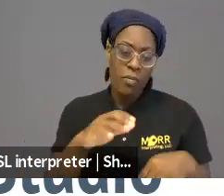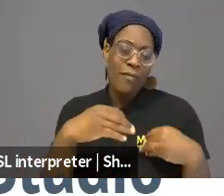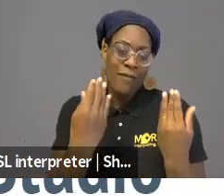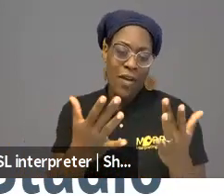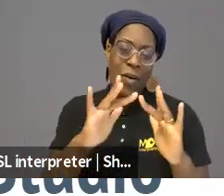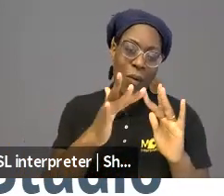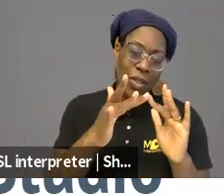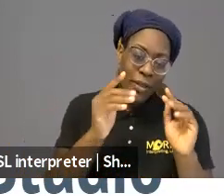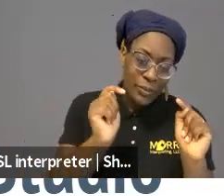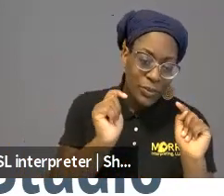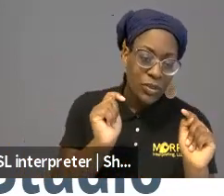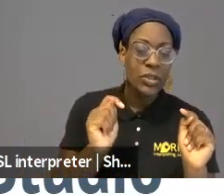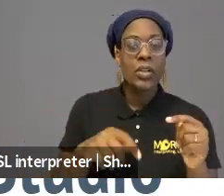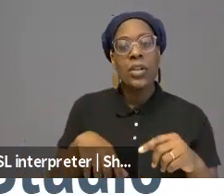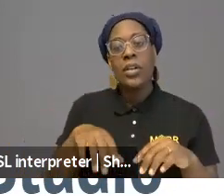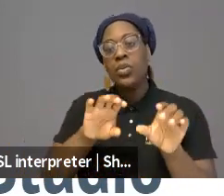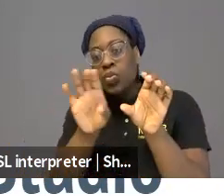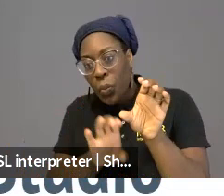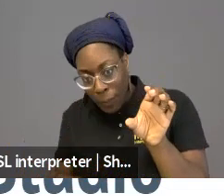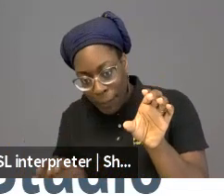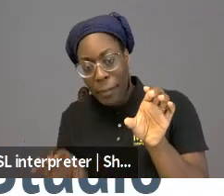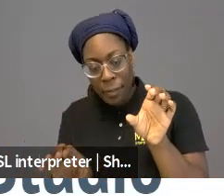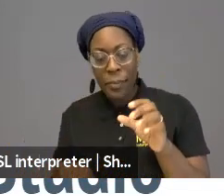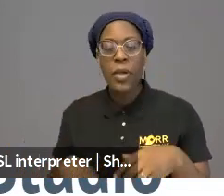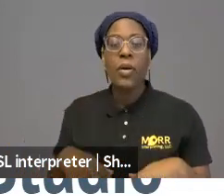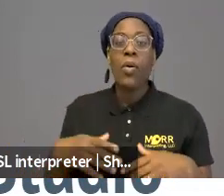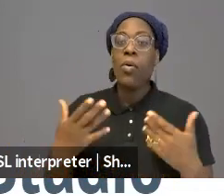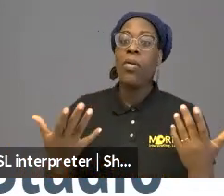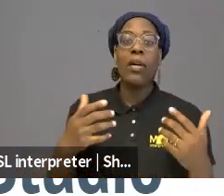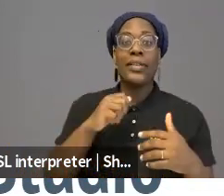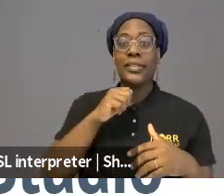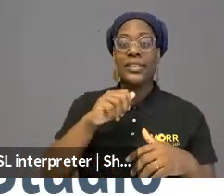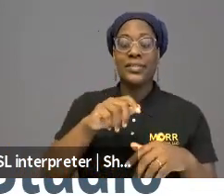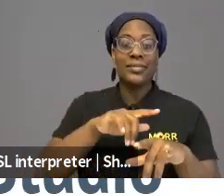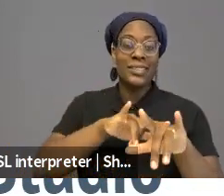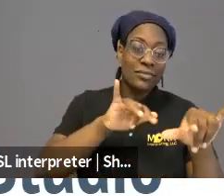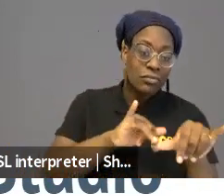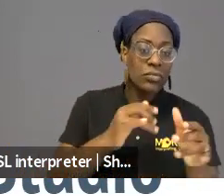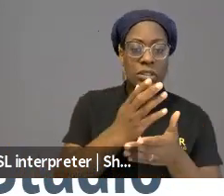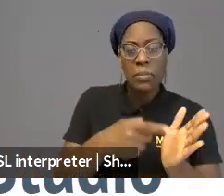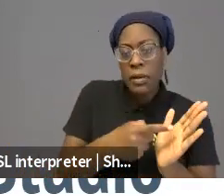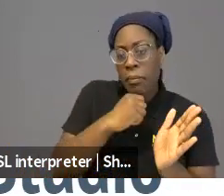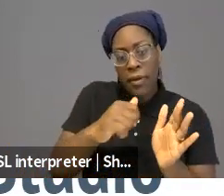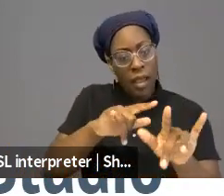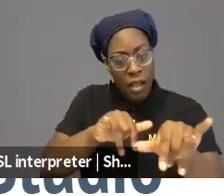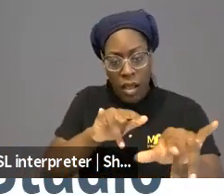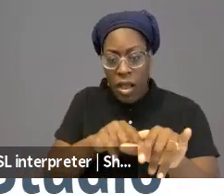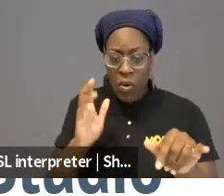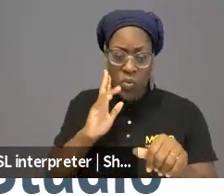or asynchronously through screencasting. And we also do workshops, class visits, and open studio